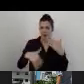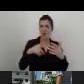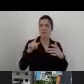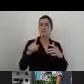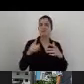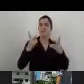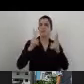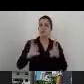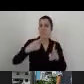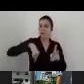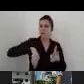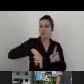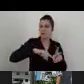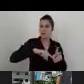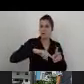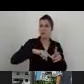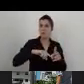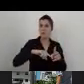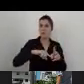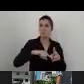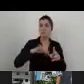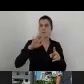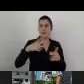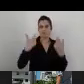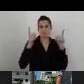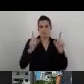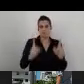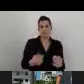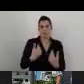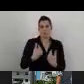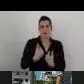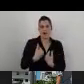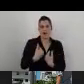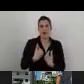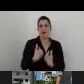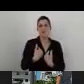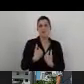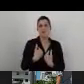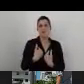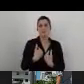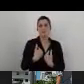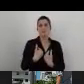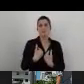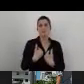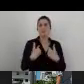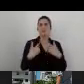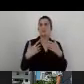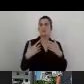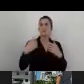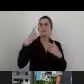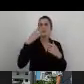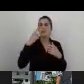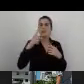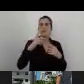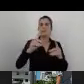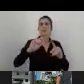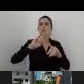also it's an obligation for us to look at it in a more inclusive way, in a more wide way,